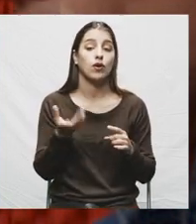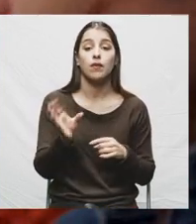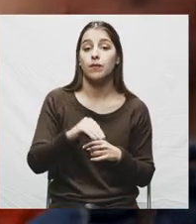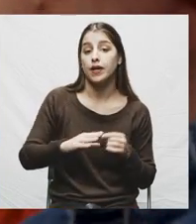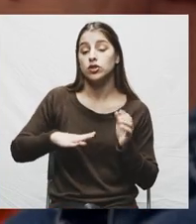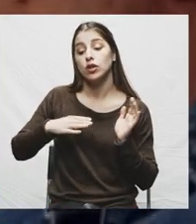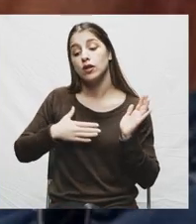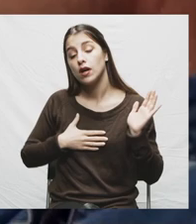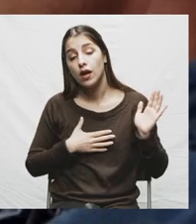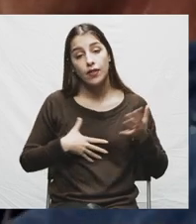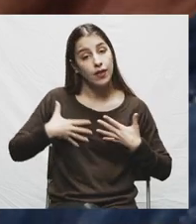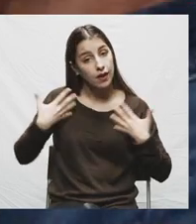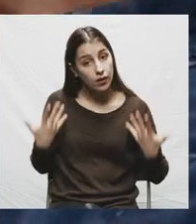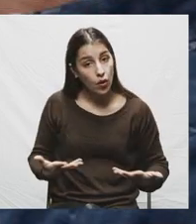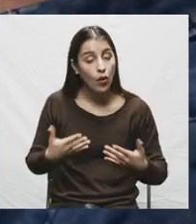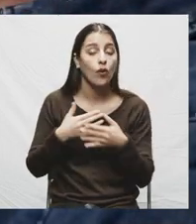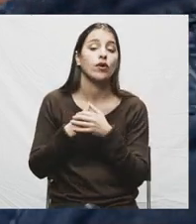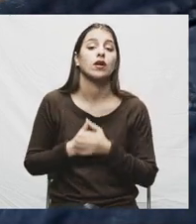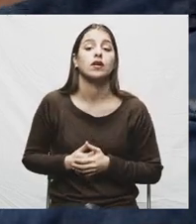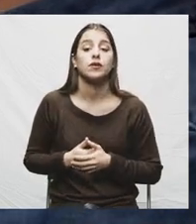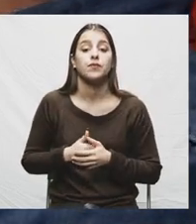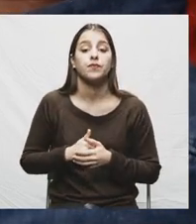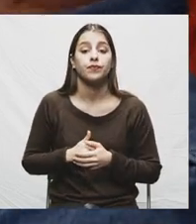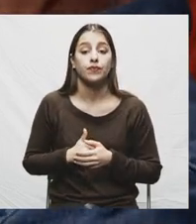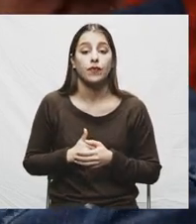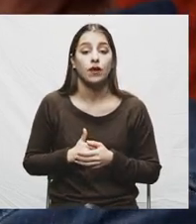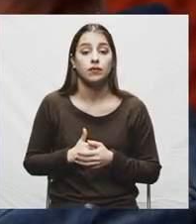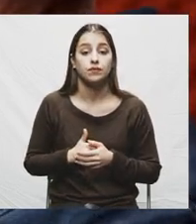it had another…. well. It had a more modern side. — It had a more modern side.